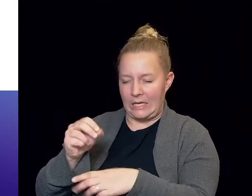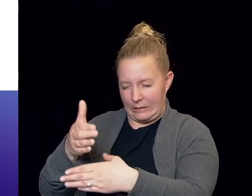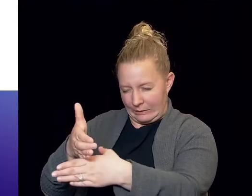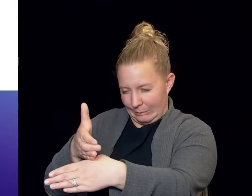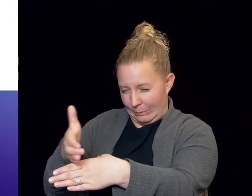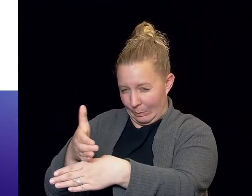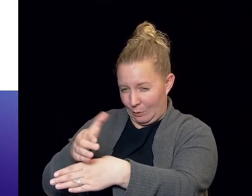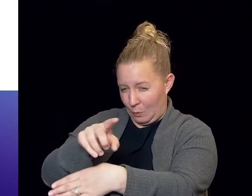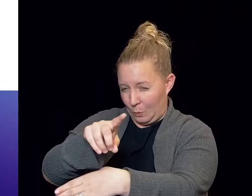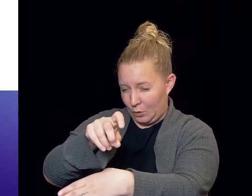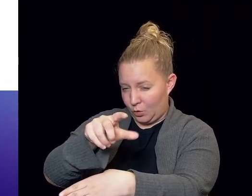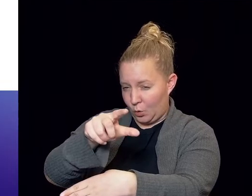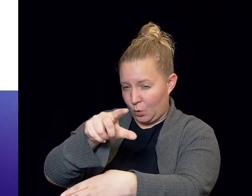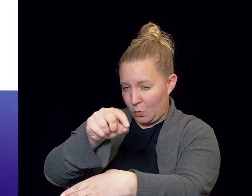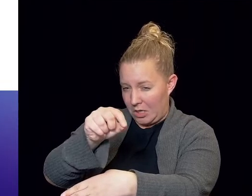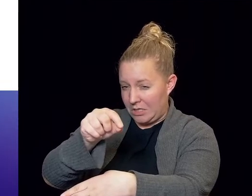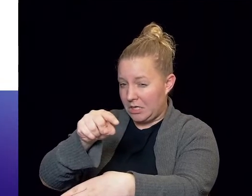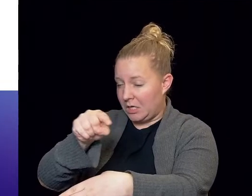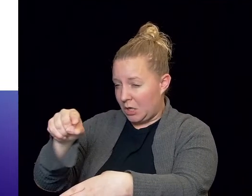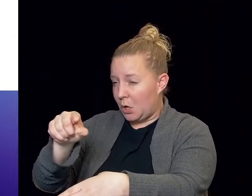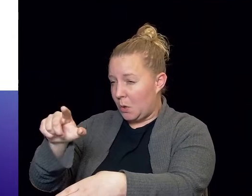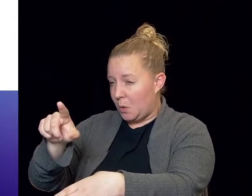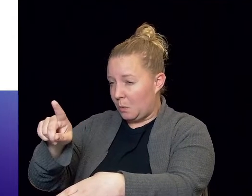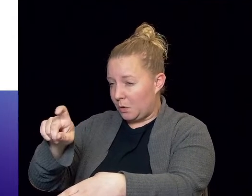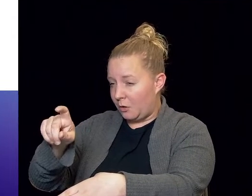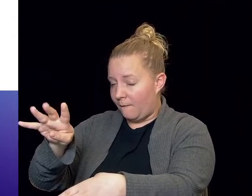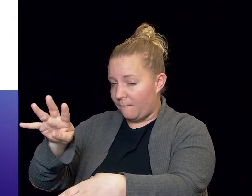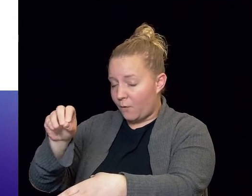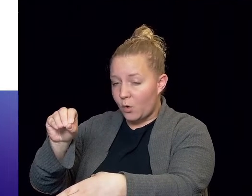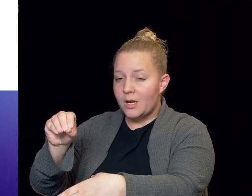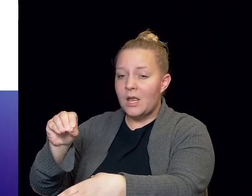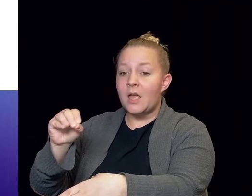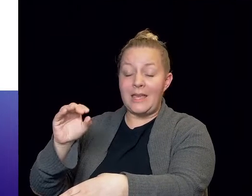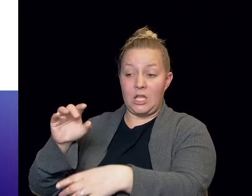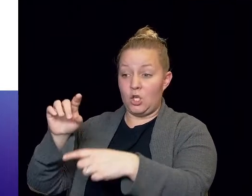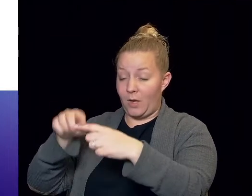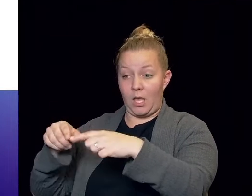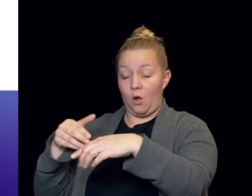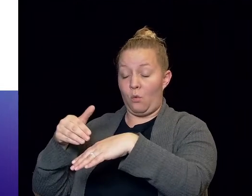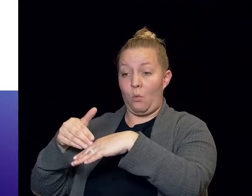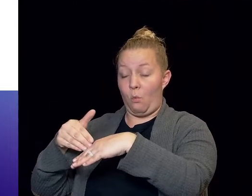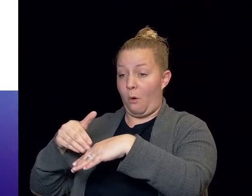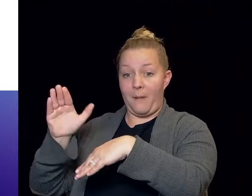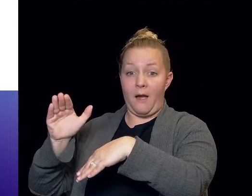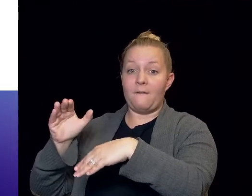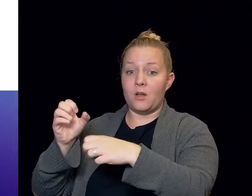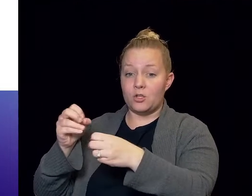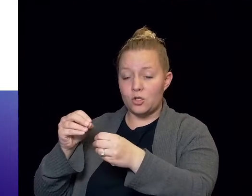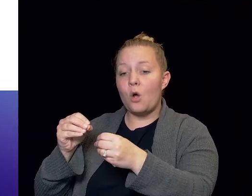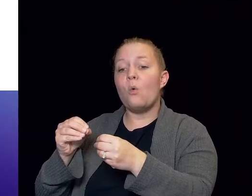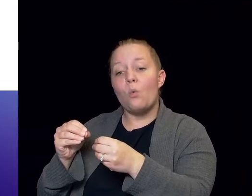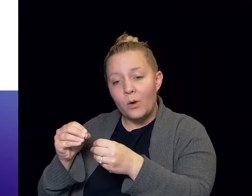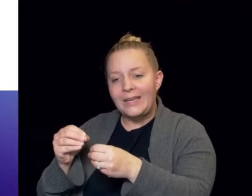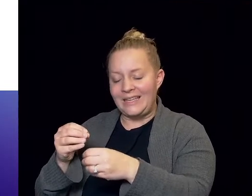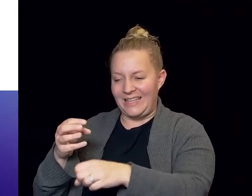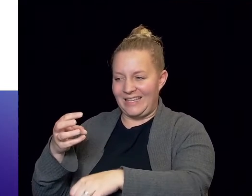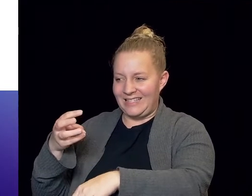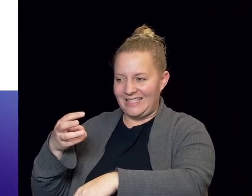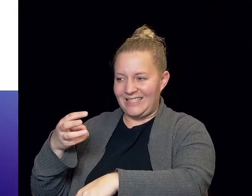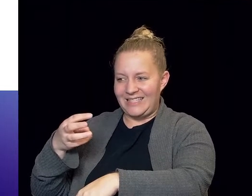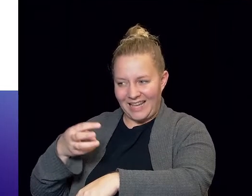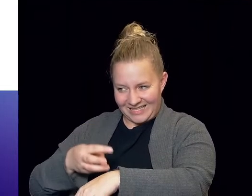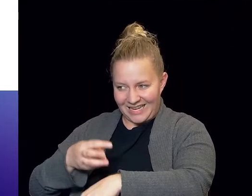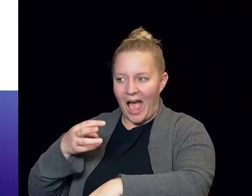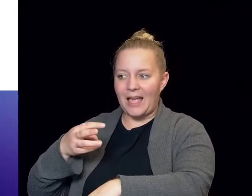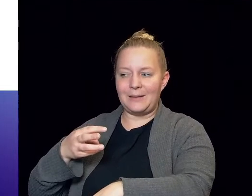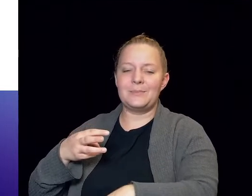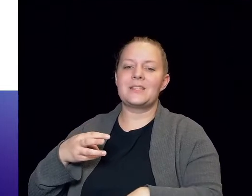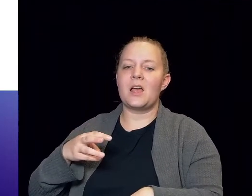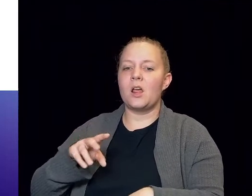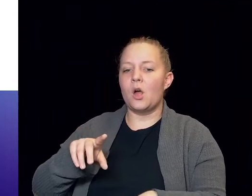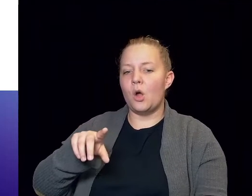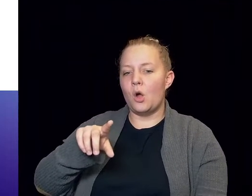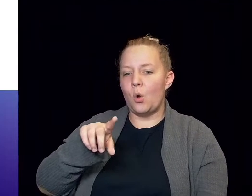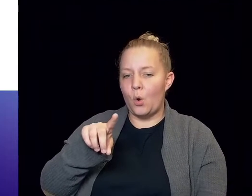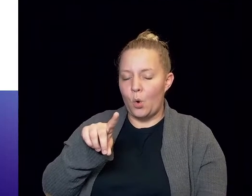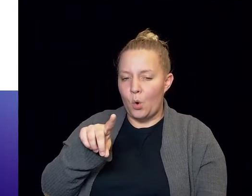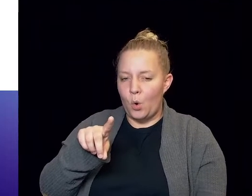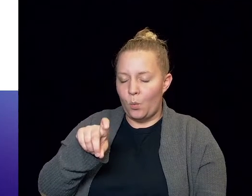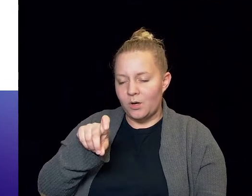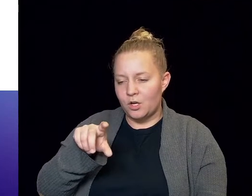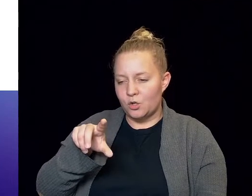4, 5, 6 times. So, 6 times 120 or 20 gives us 120, my apologies. Then you subtract it out. So I